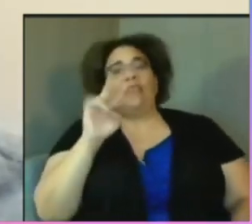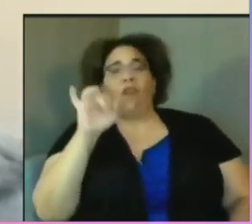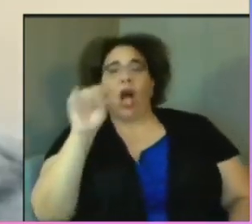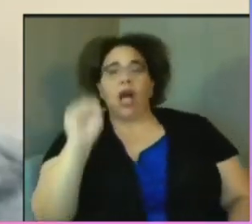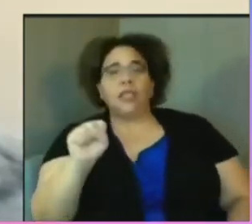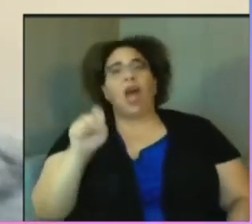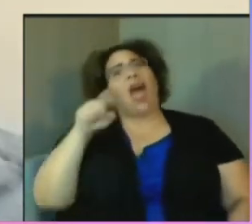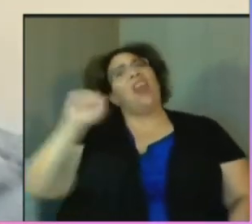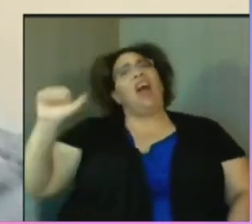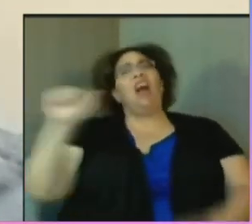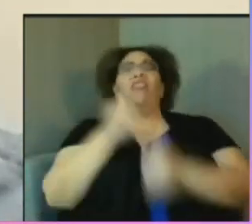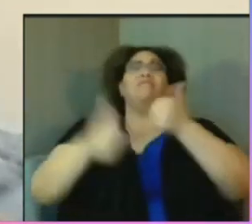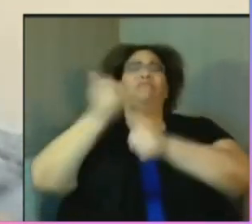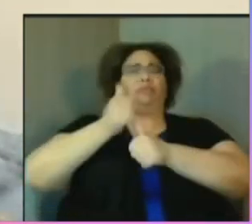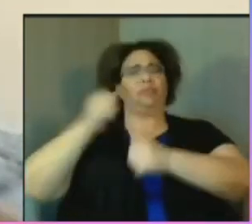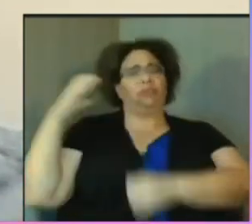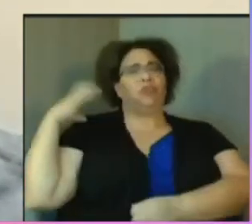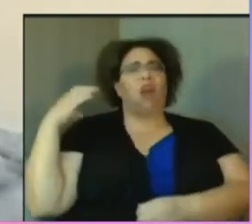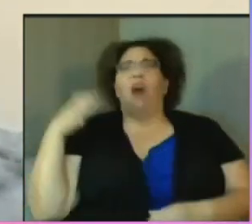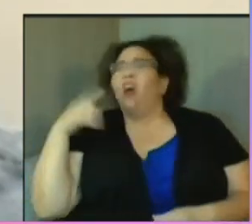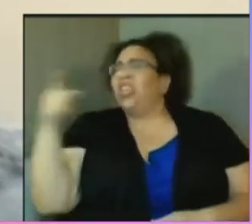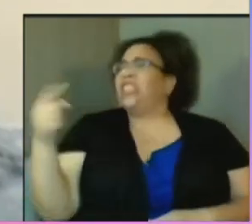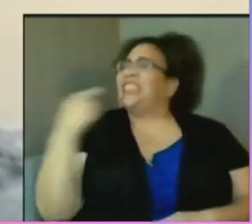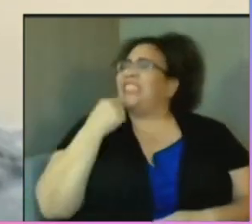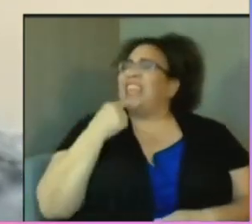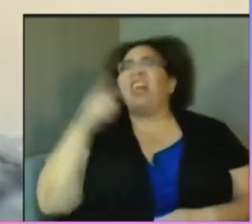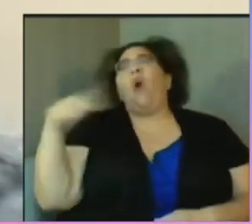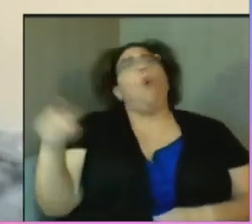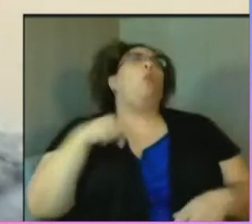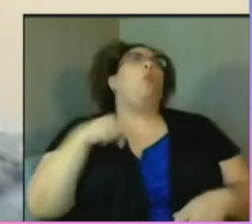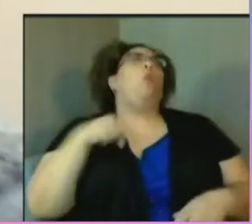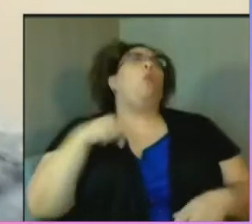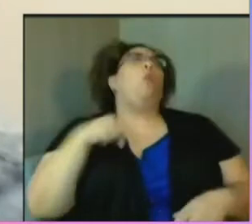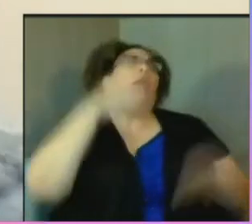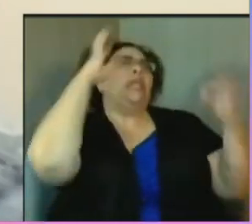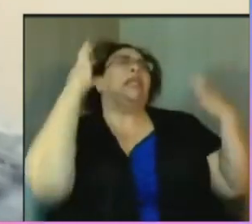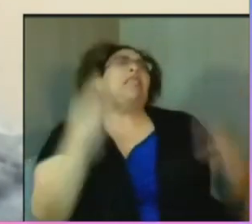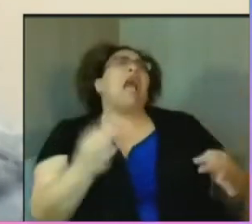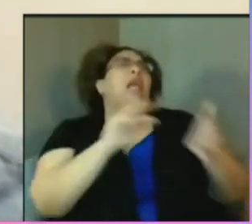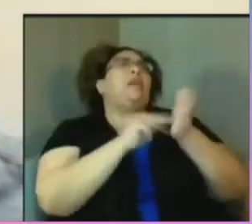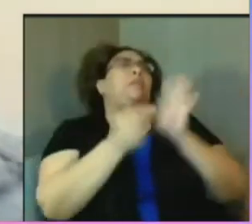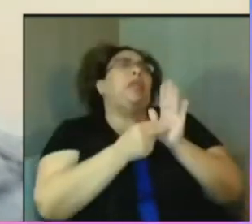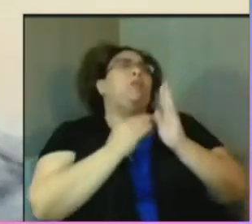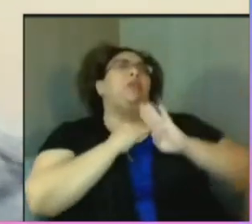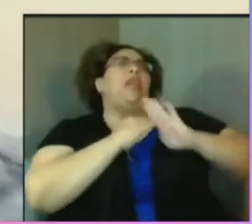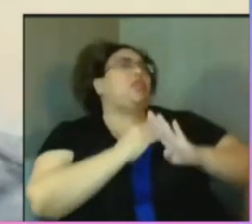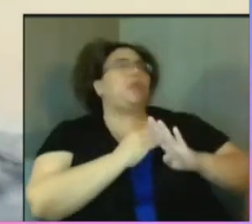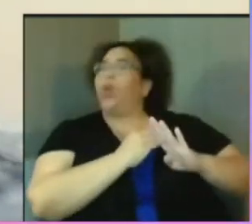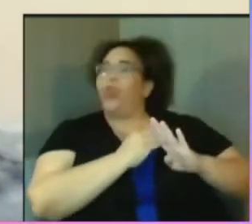on what these statutory protections mean they're not, the Supreme Court is, and they have spoken